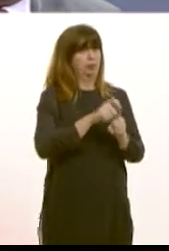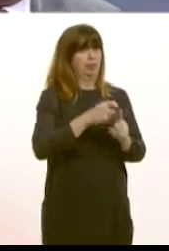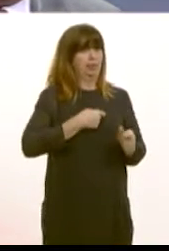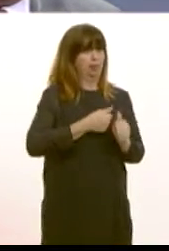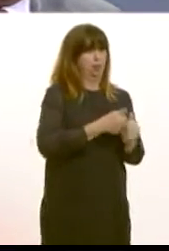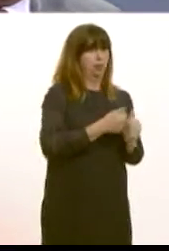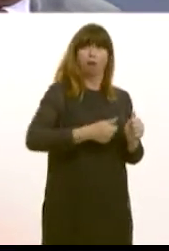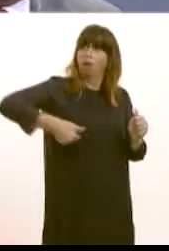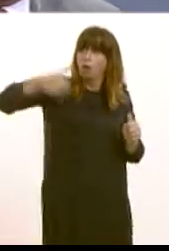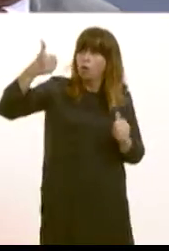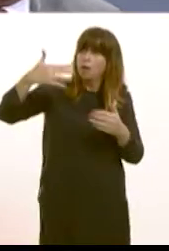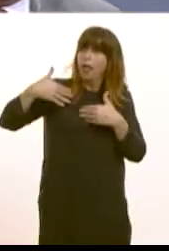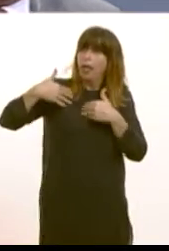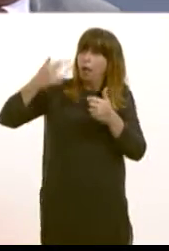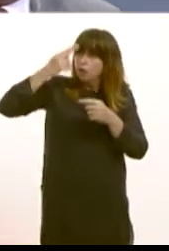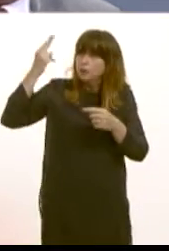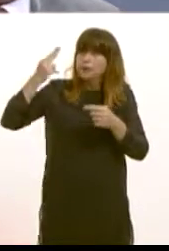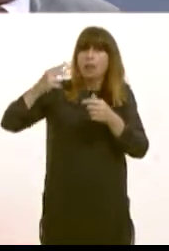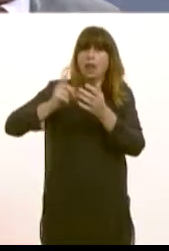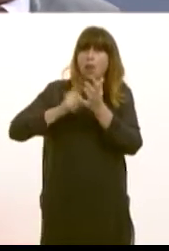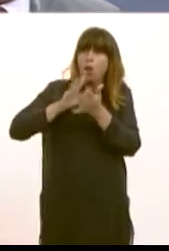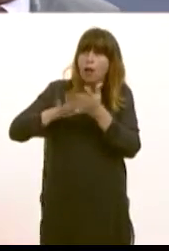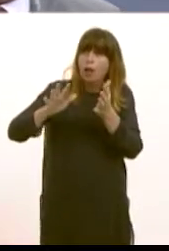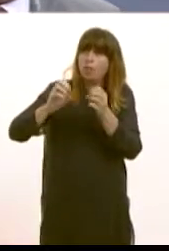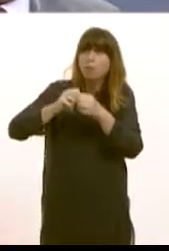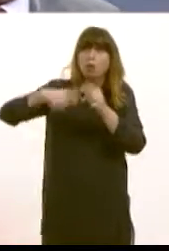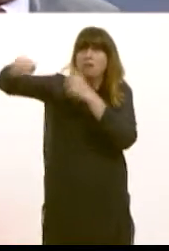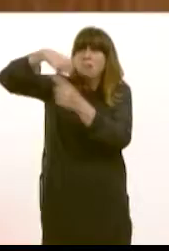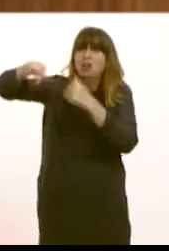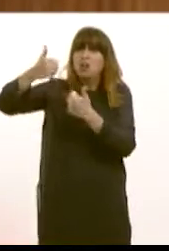And, with four out of eight in some kind of trouble, itís not good news.